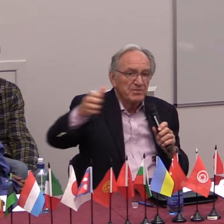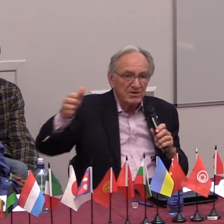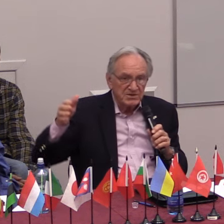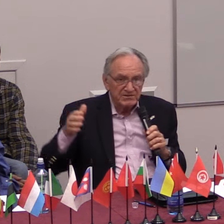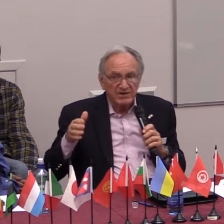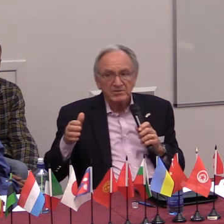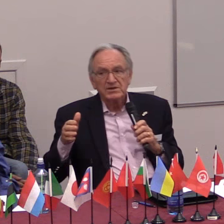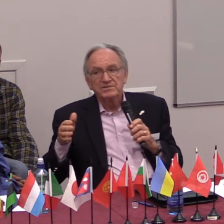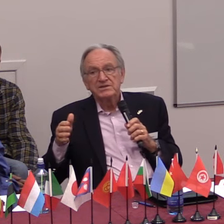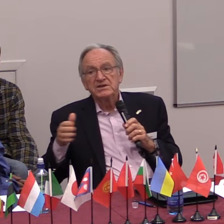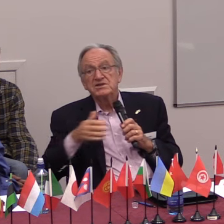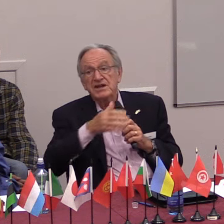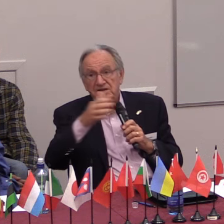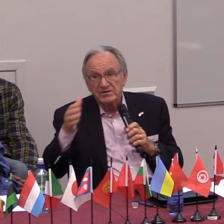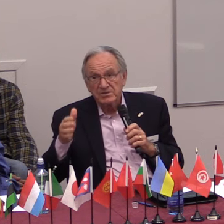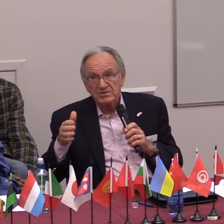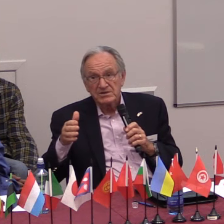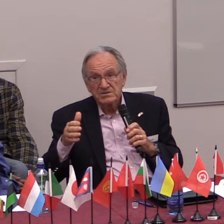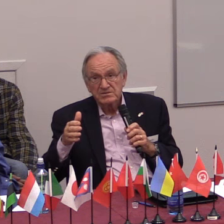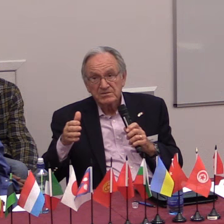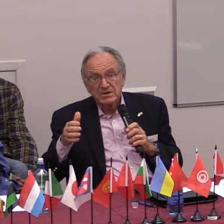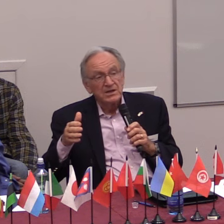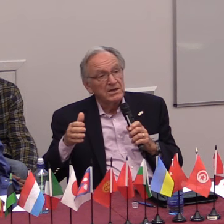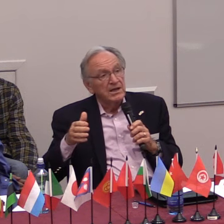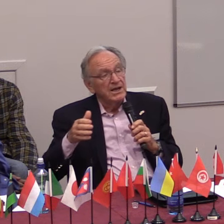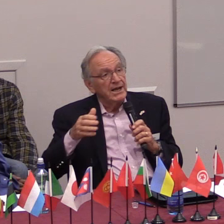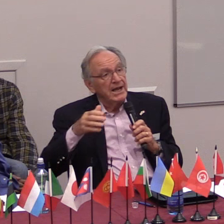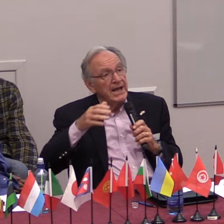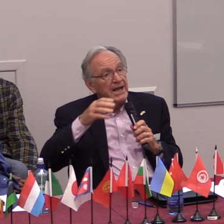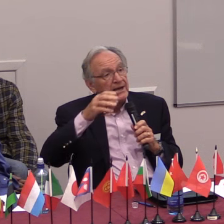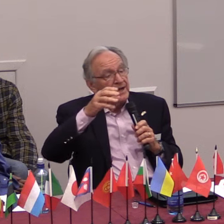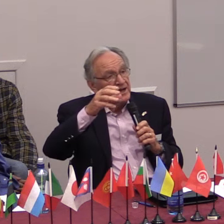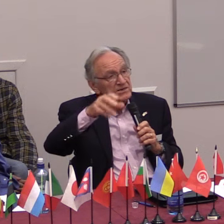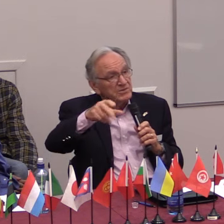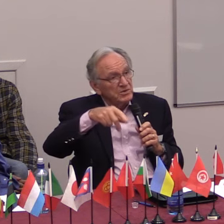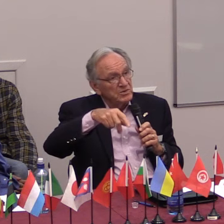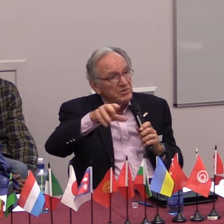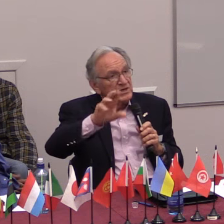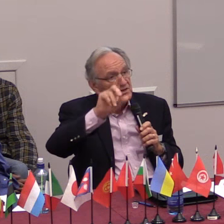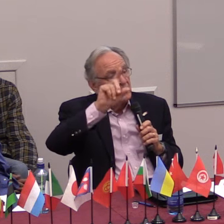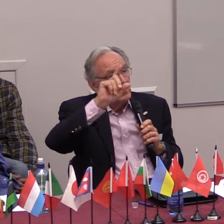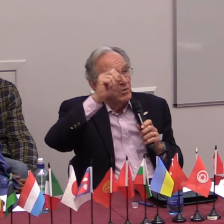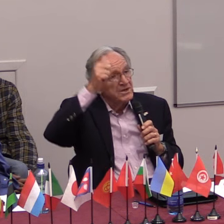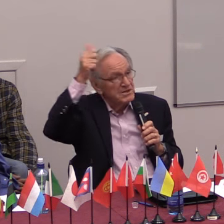departments of government, the executive departments and asks them to do two things. What's the